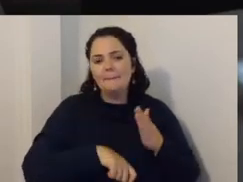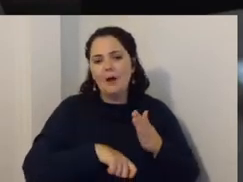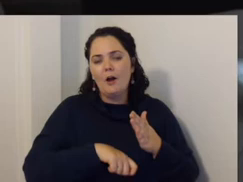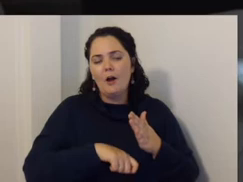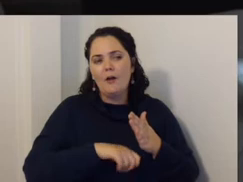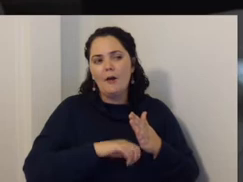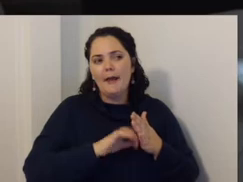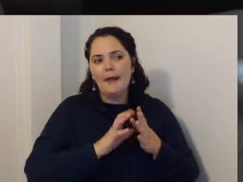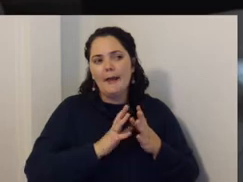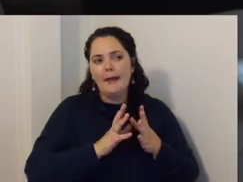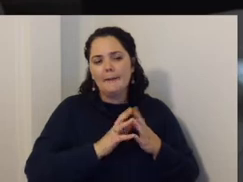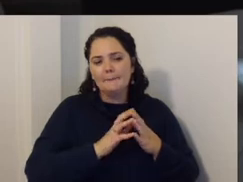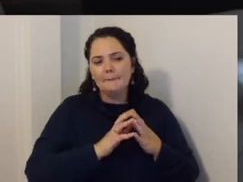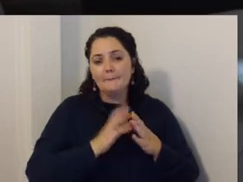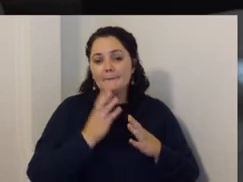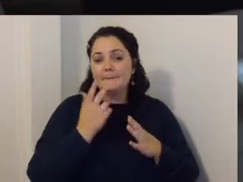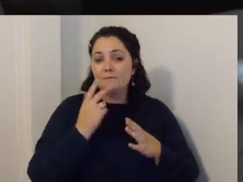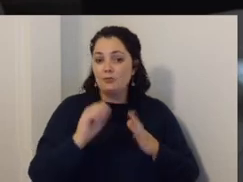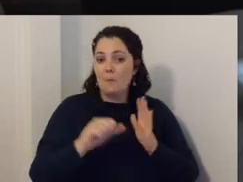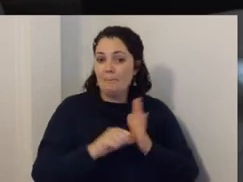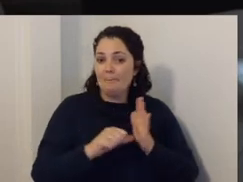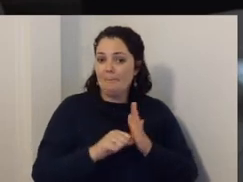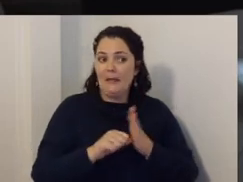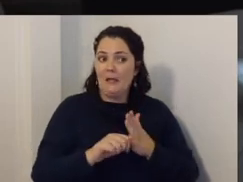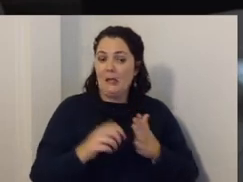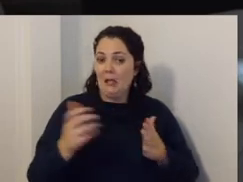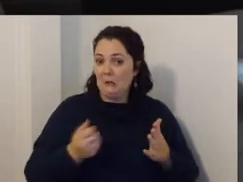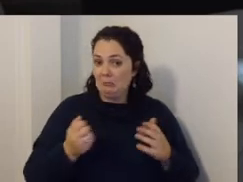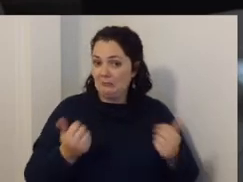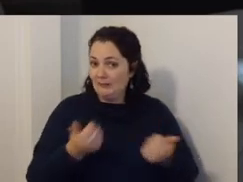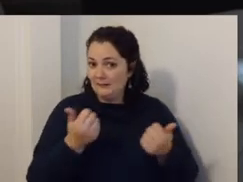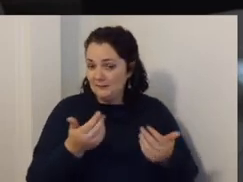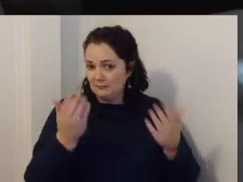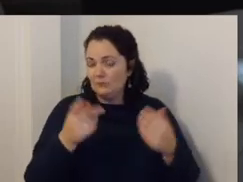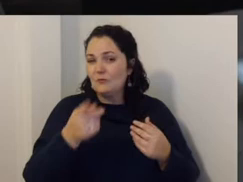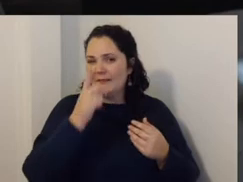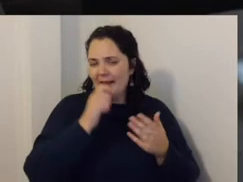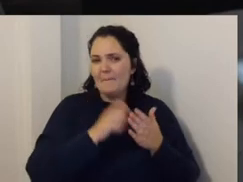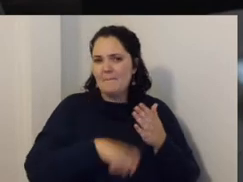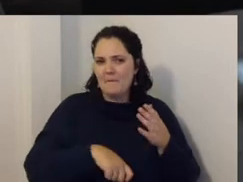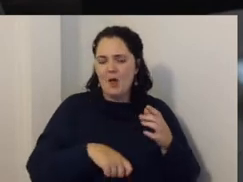have you know considerable disposable income you can buy little sandpaper paddle blocks